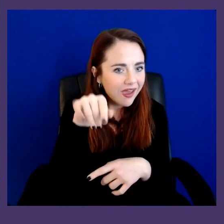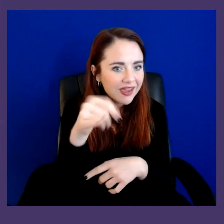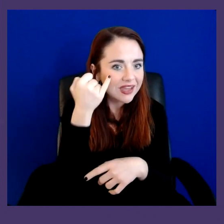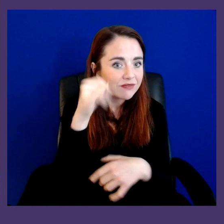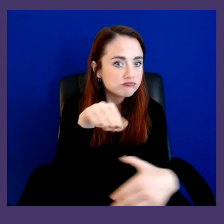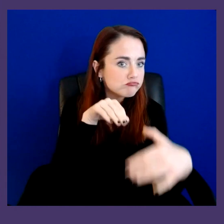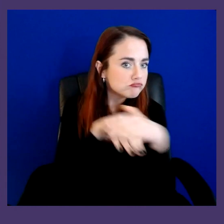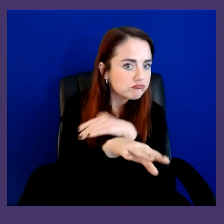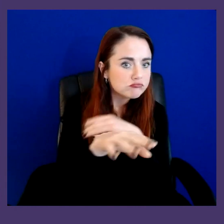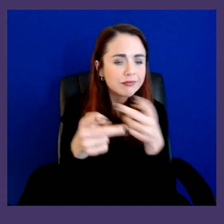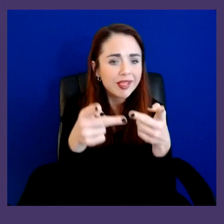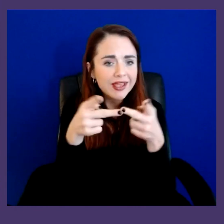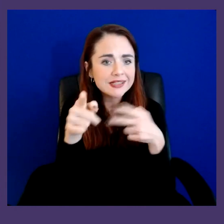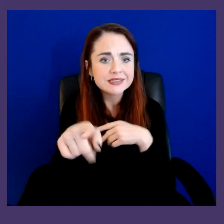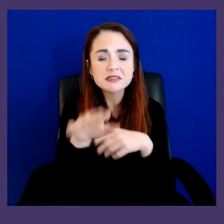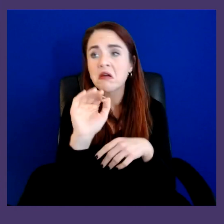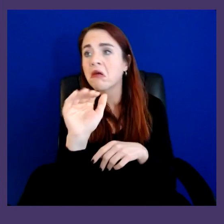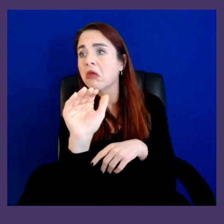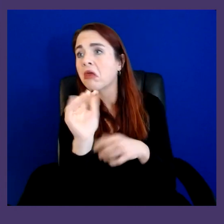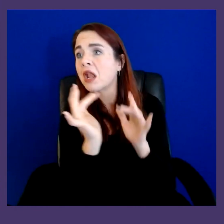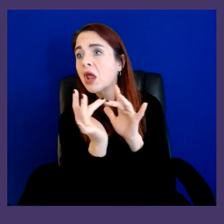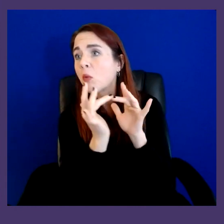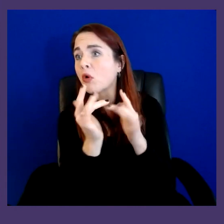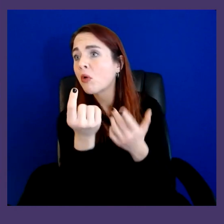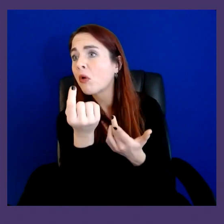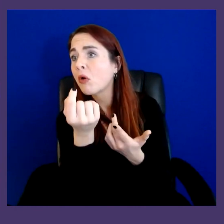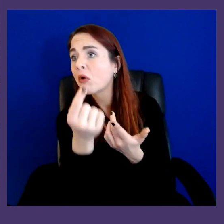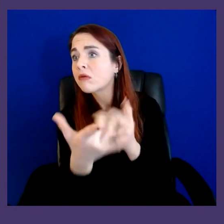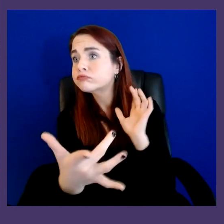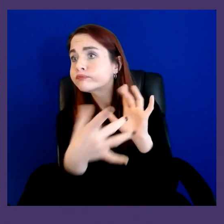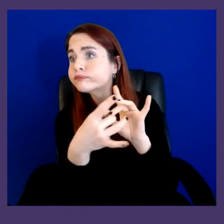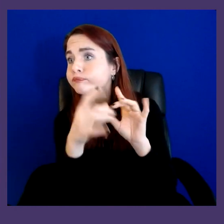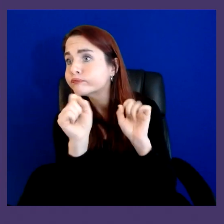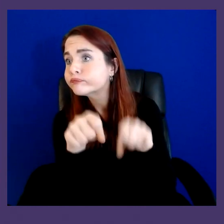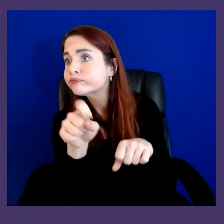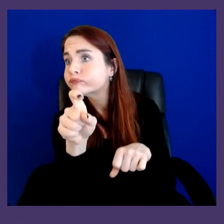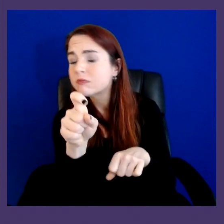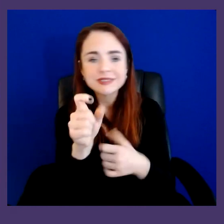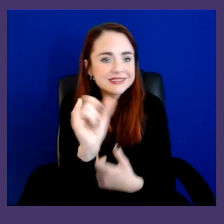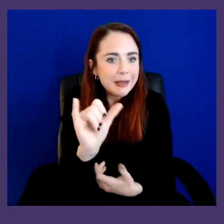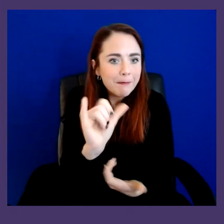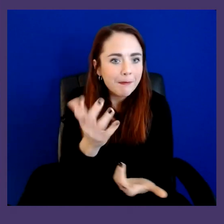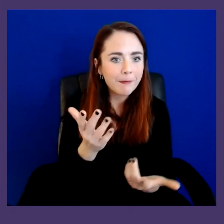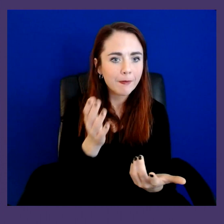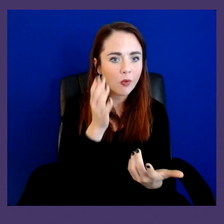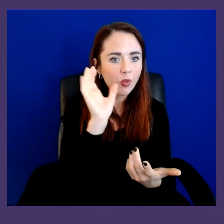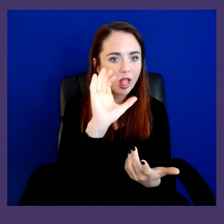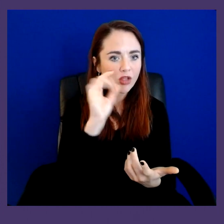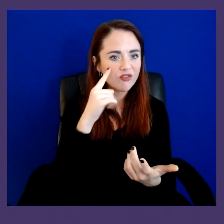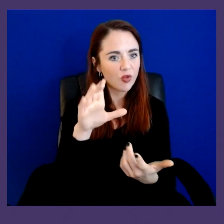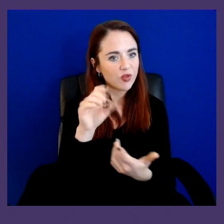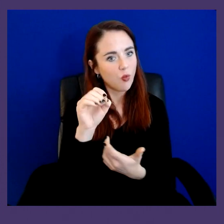the WiFi network and you connect to it. Well, you'll be looking for the AuraCast networks and they will be named.